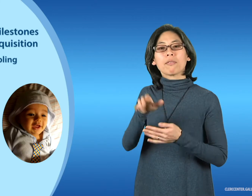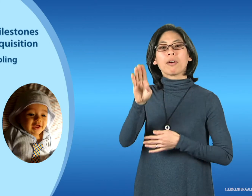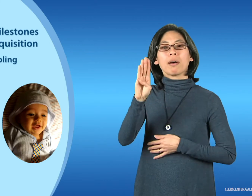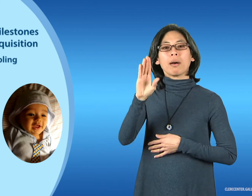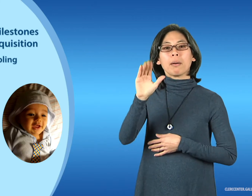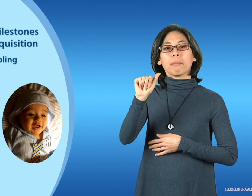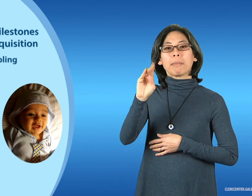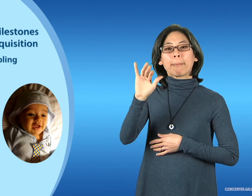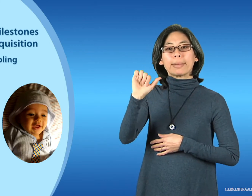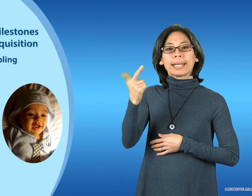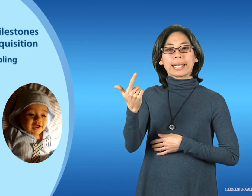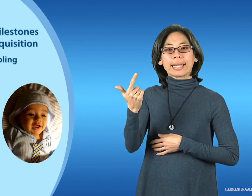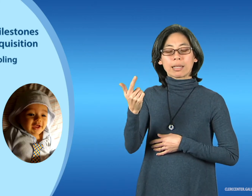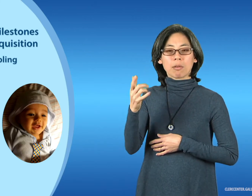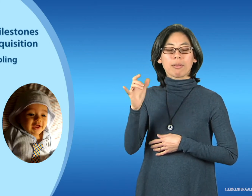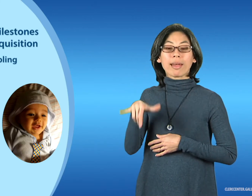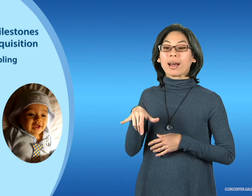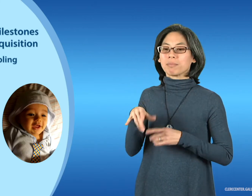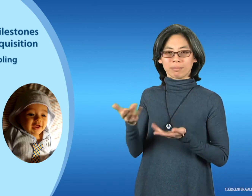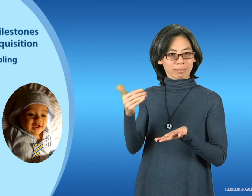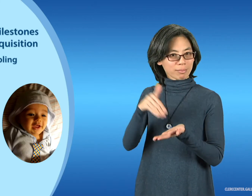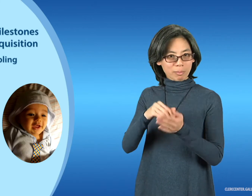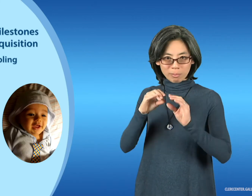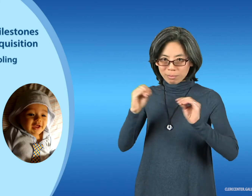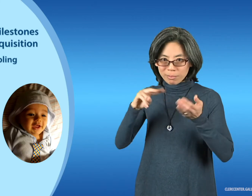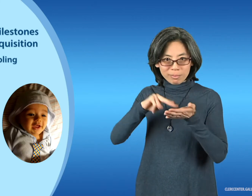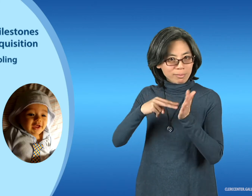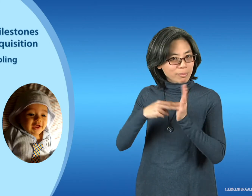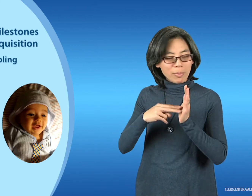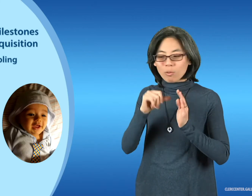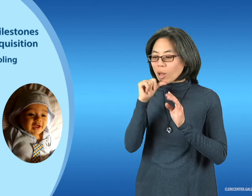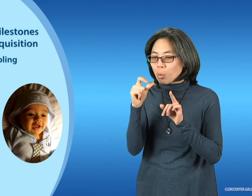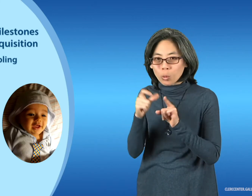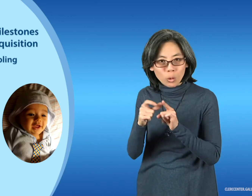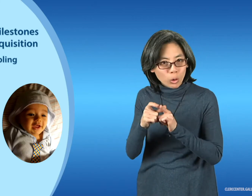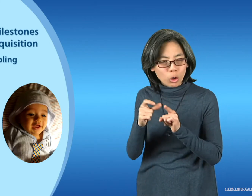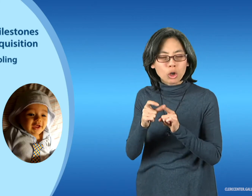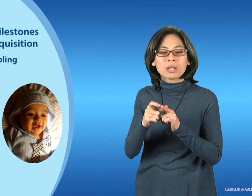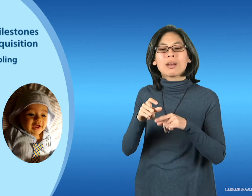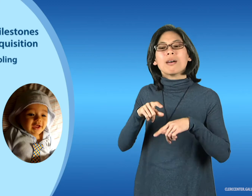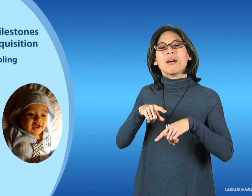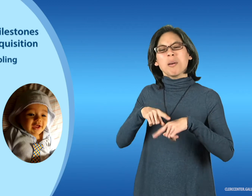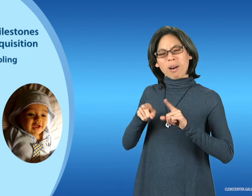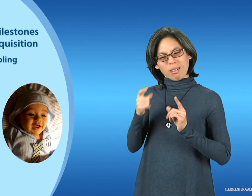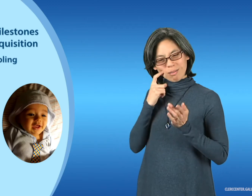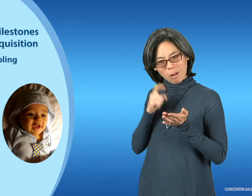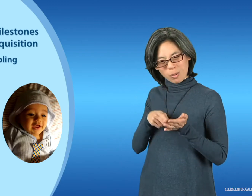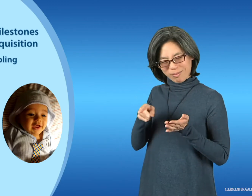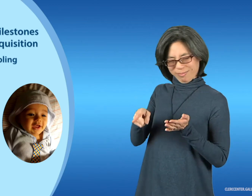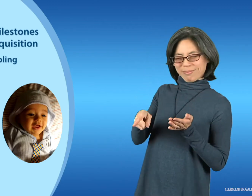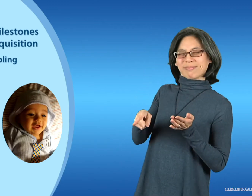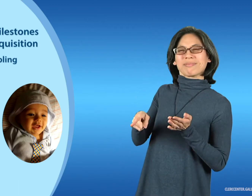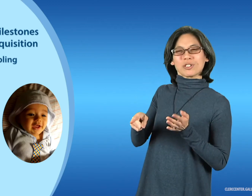we have babbling. Babbling, again, doesn't have any meaning, it's not words, but we notice that